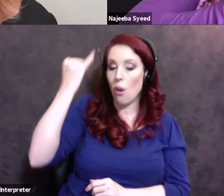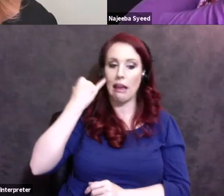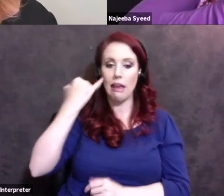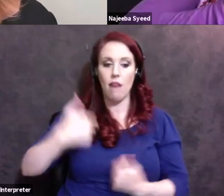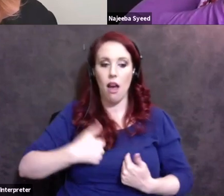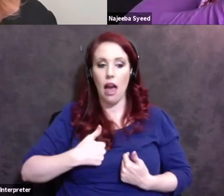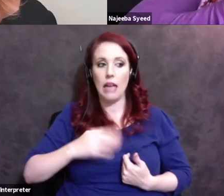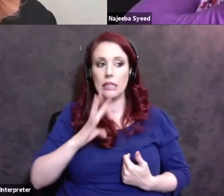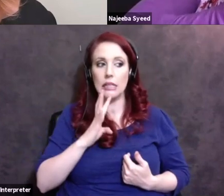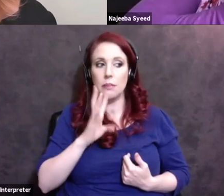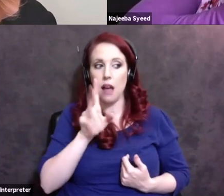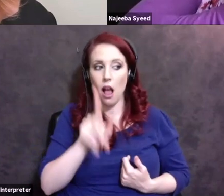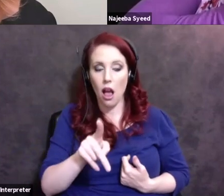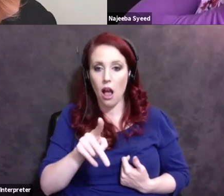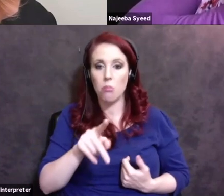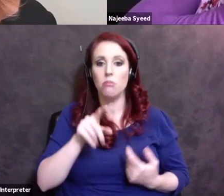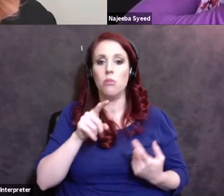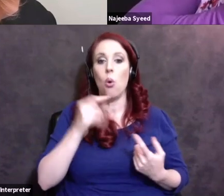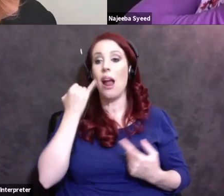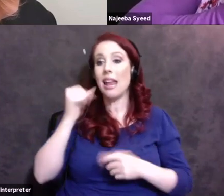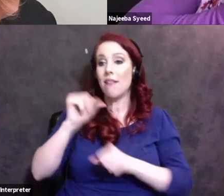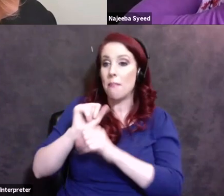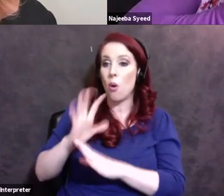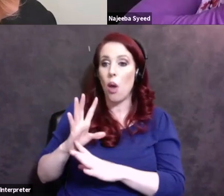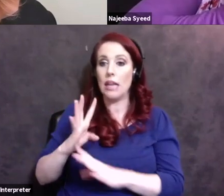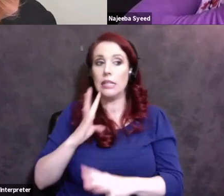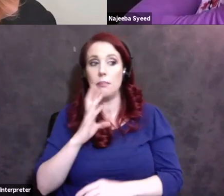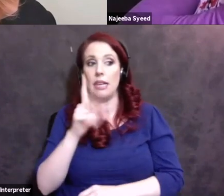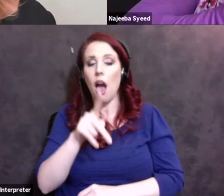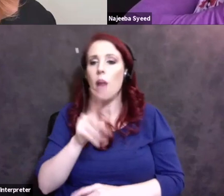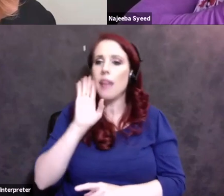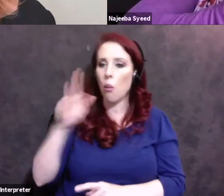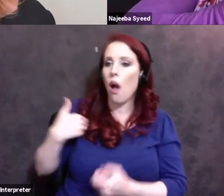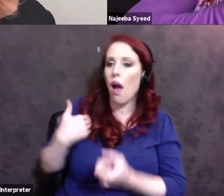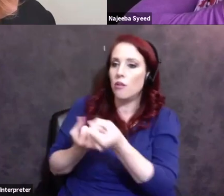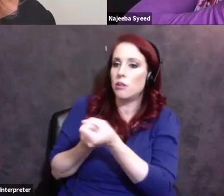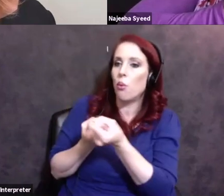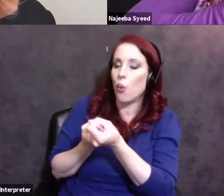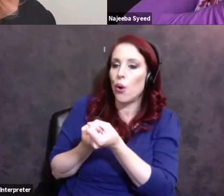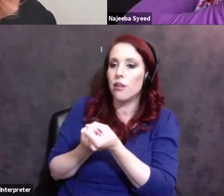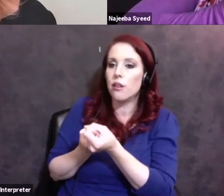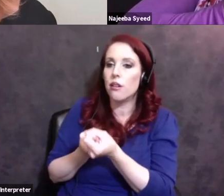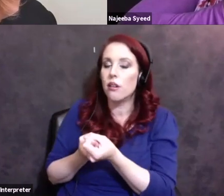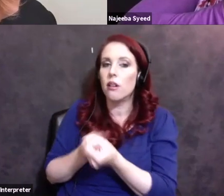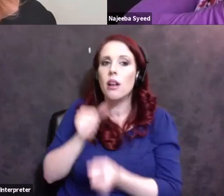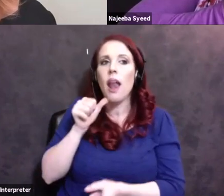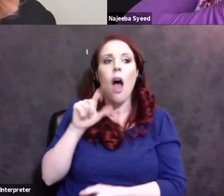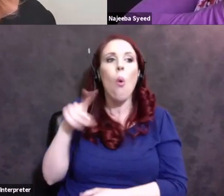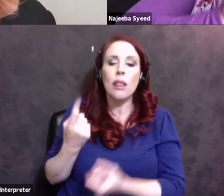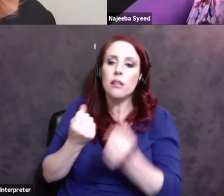or if an employee speaks up about something, they are going to be supported and not just supported I think quietly.